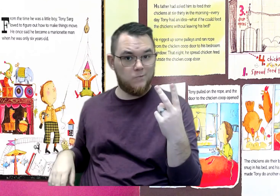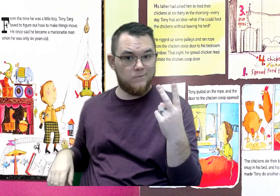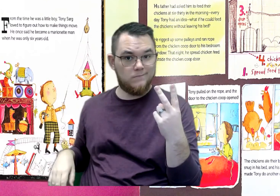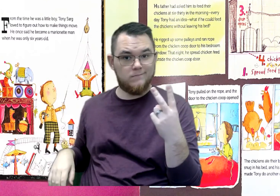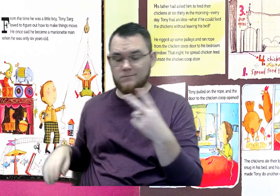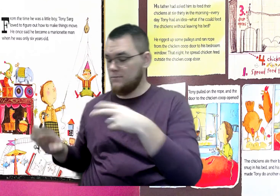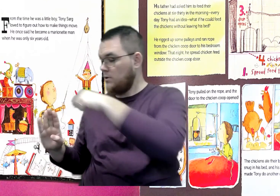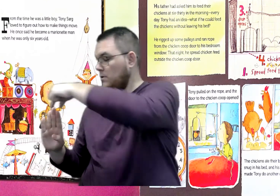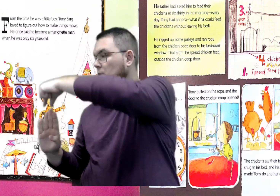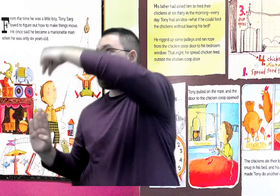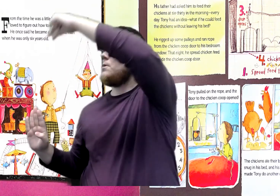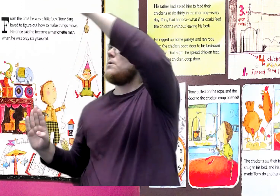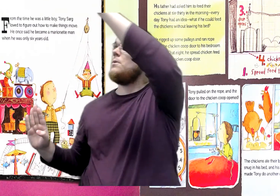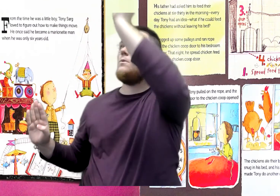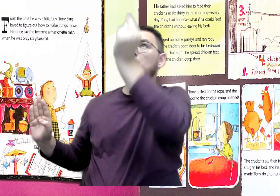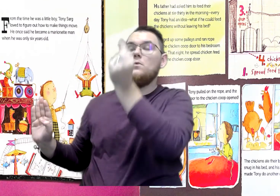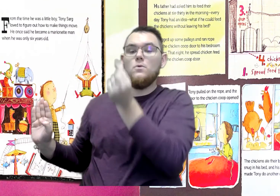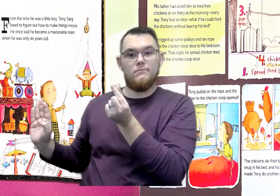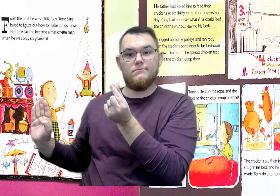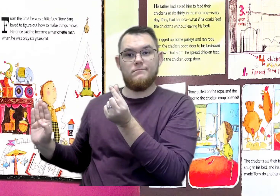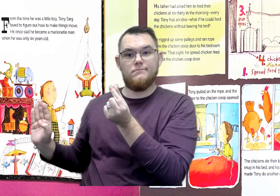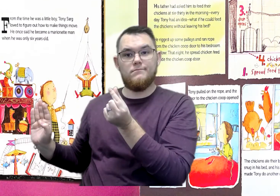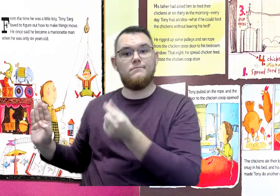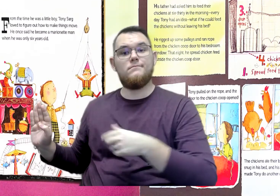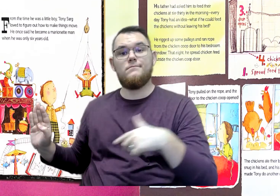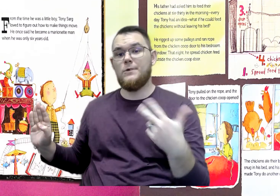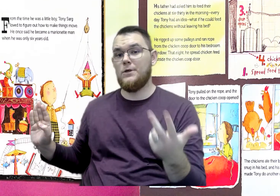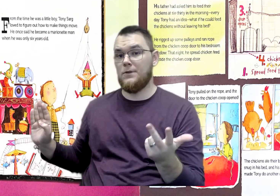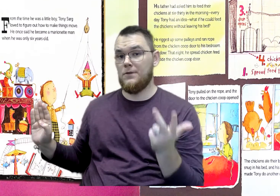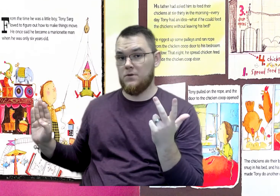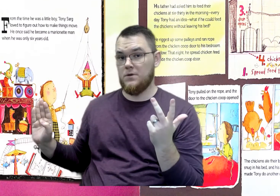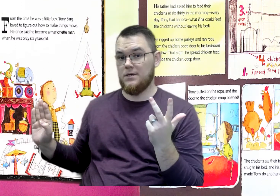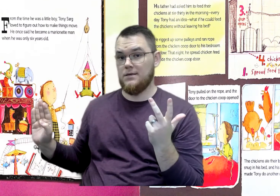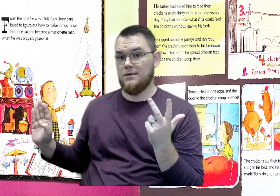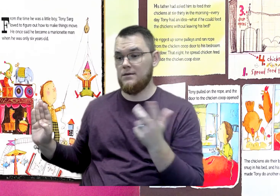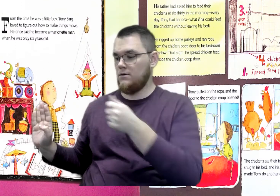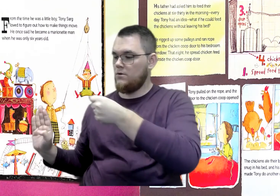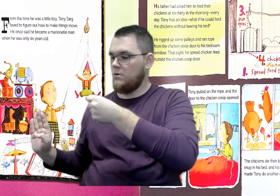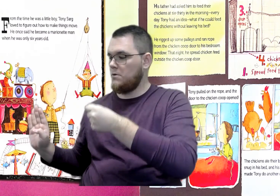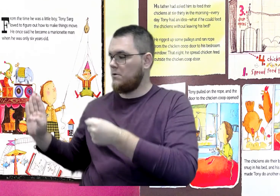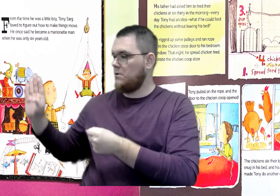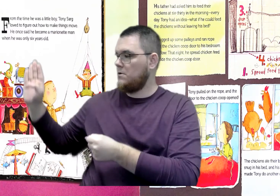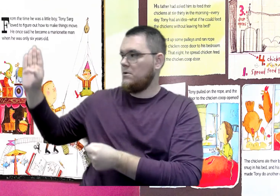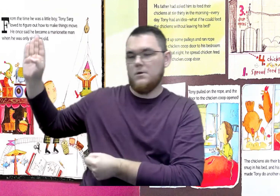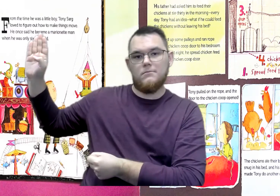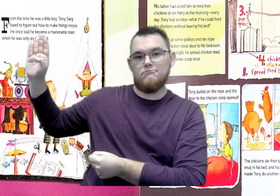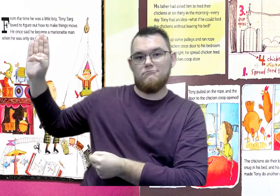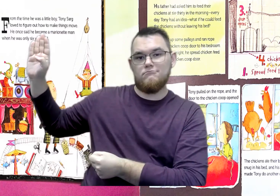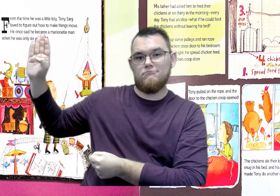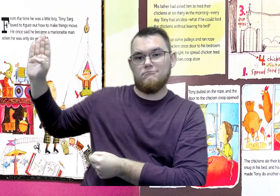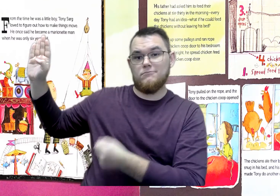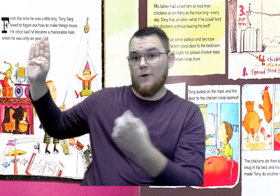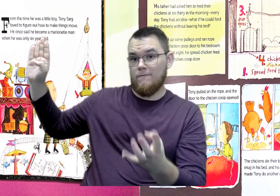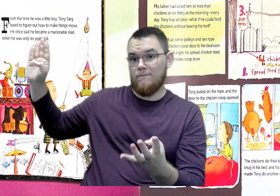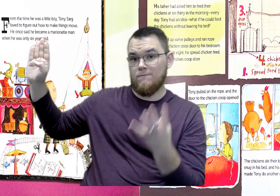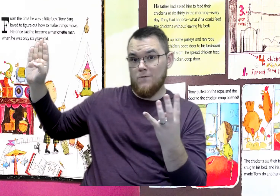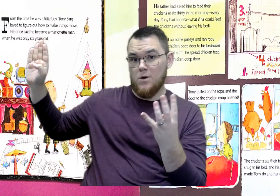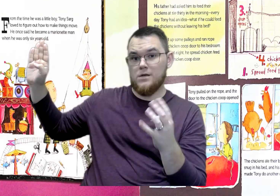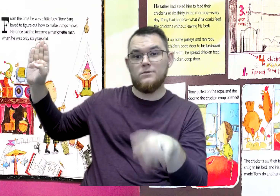Pull rope Door opens